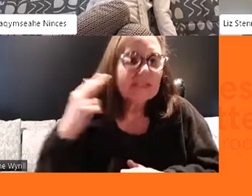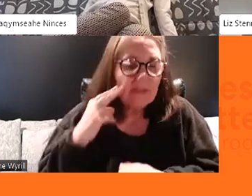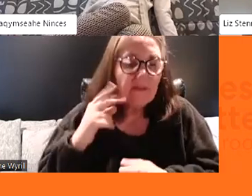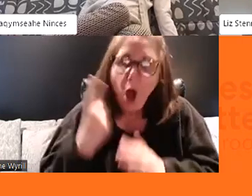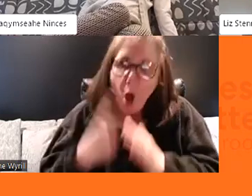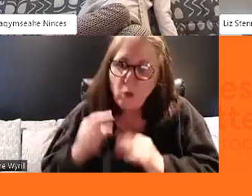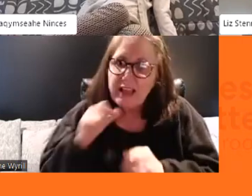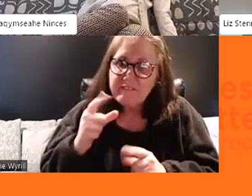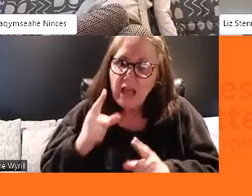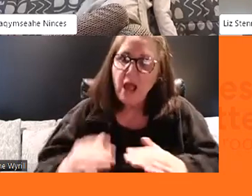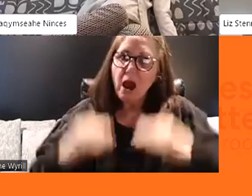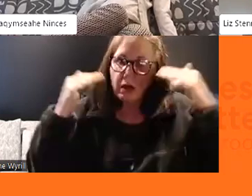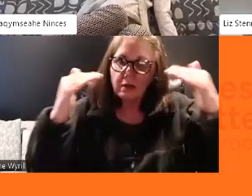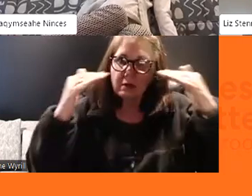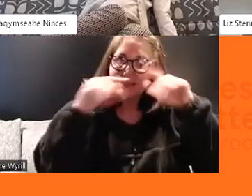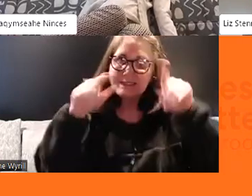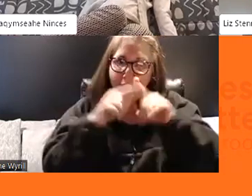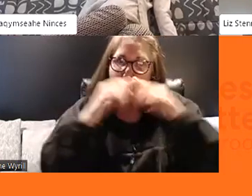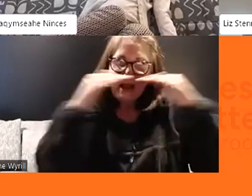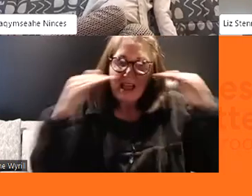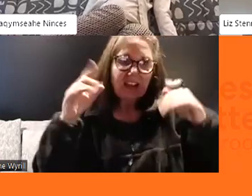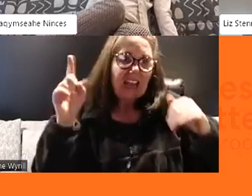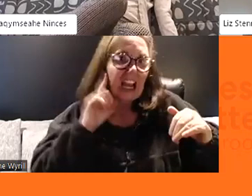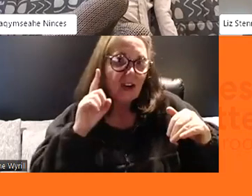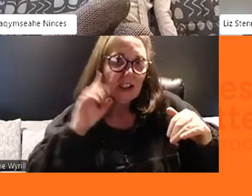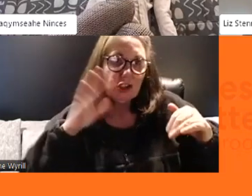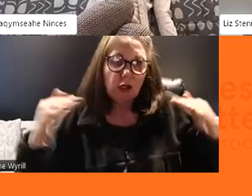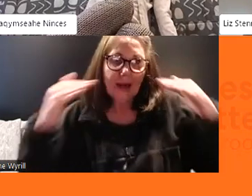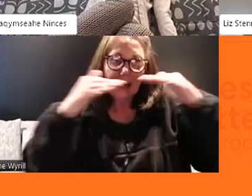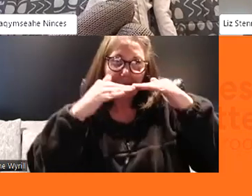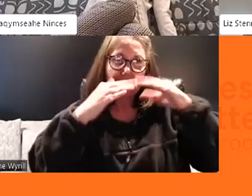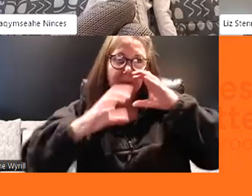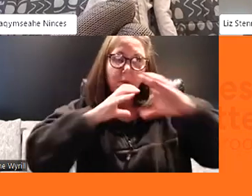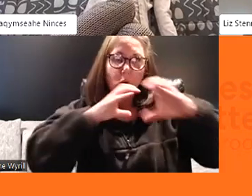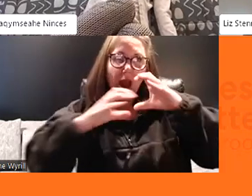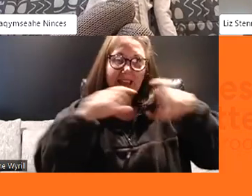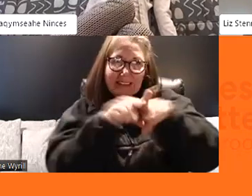to sort of access speech therapy to the same level of what hearing